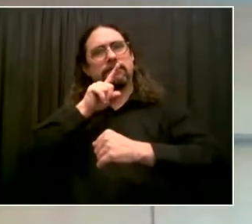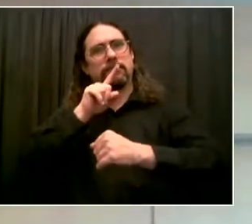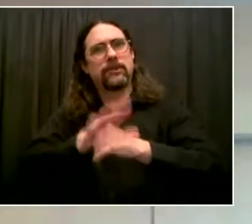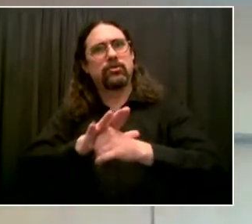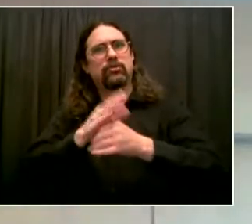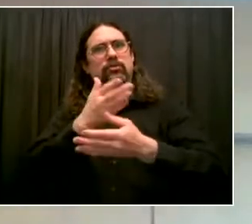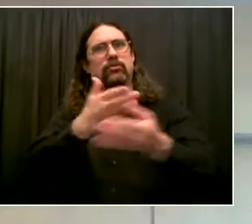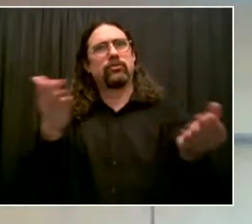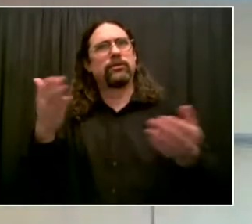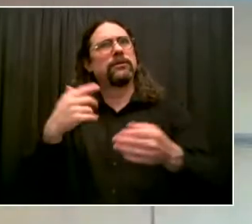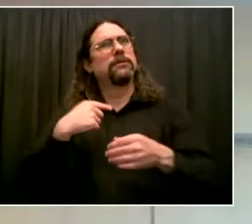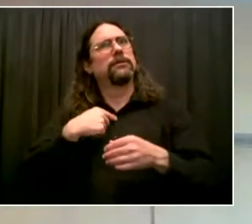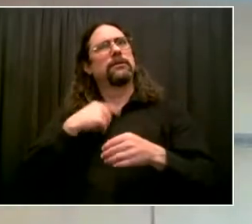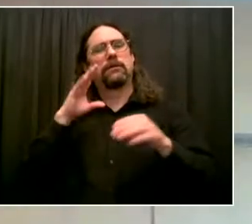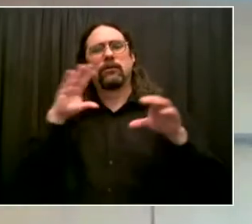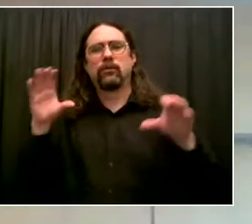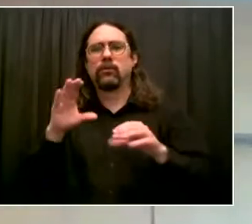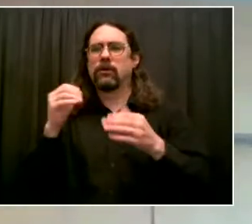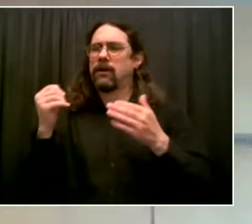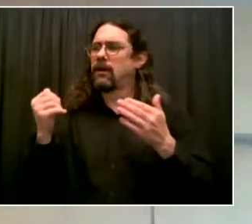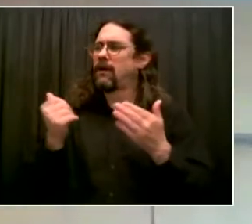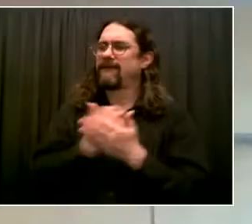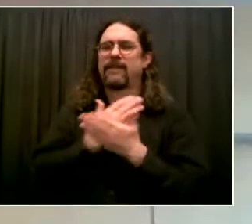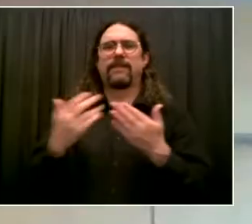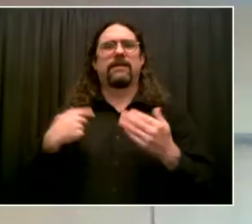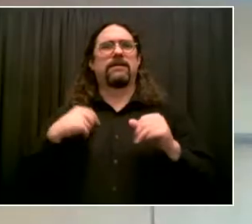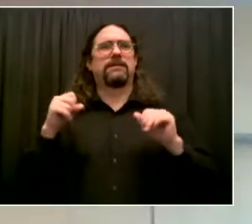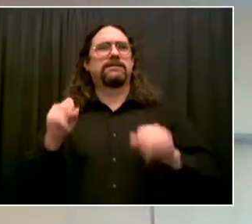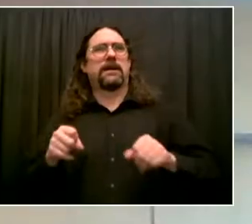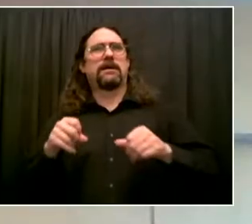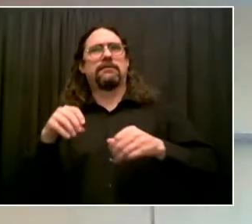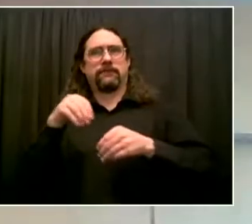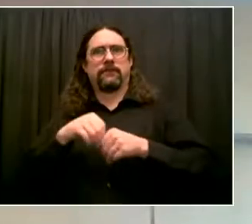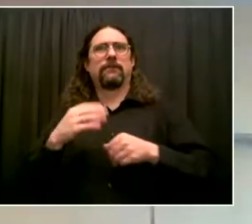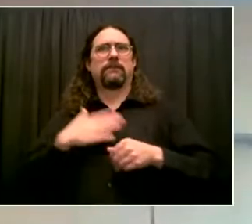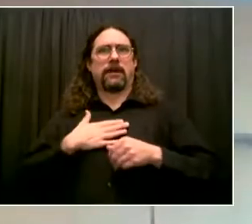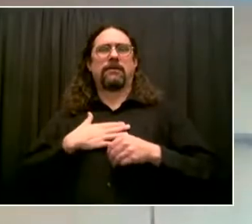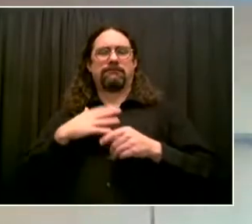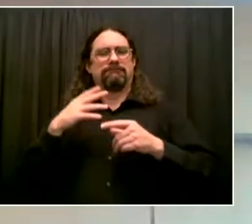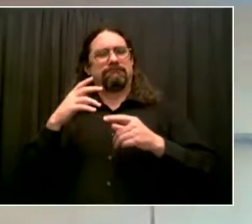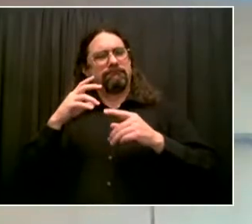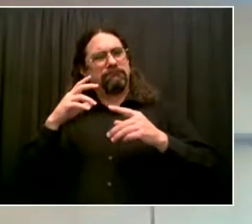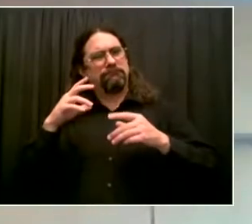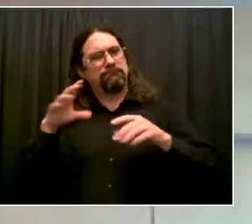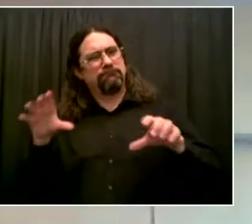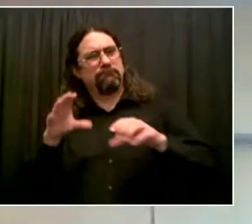STREETS. I'M COMMITTED TO DOING EVYTERHING IN OUR POWER TO IDSRUPT THIS PATTERN OF